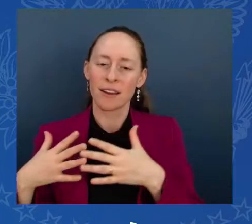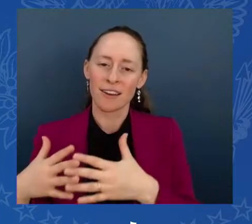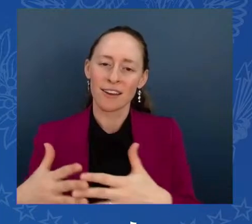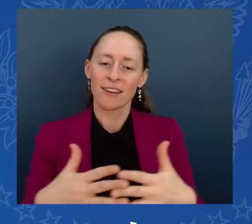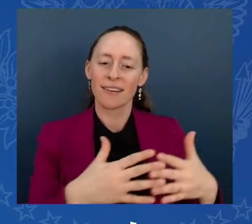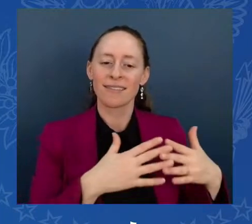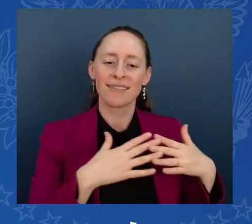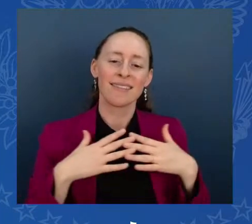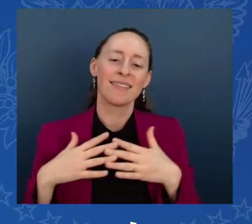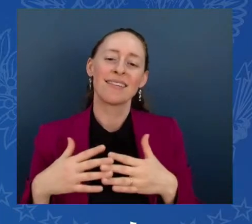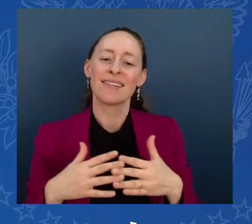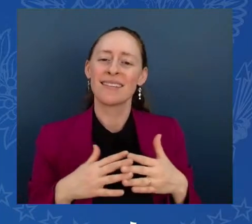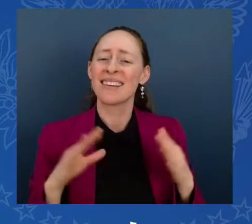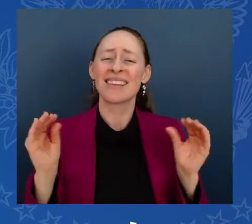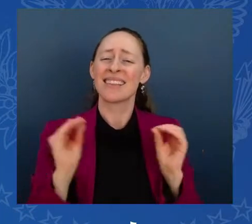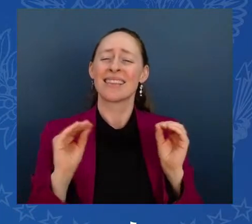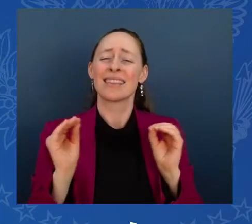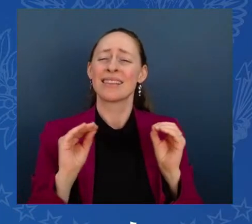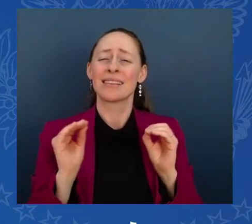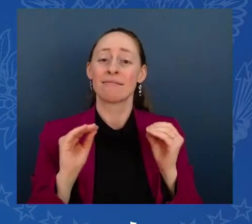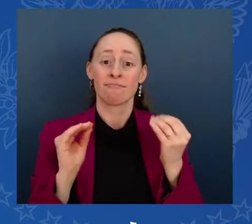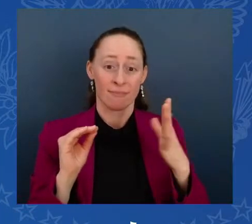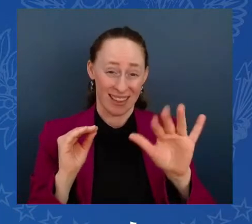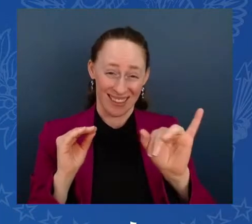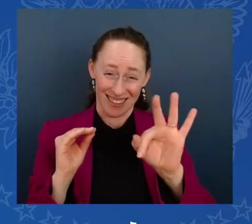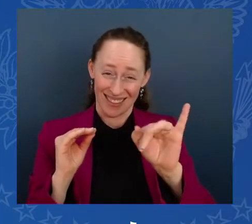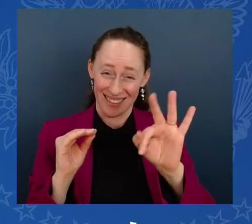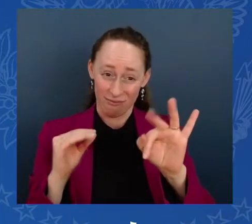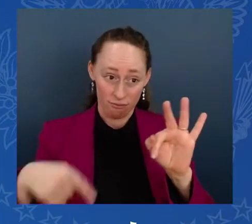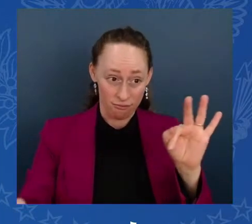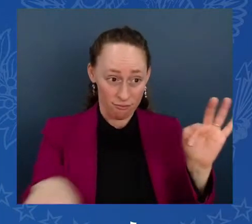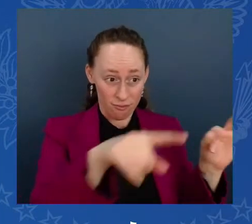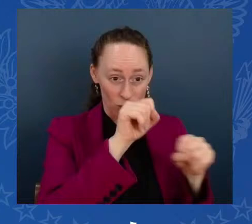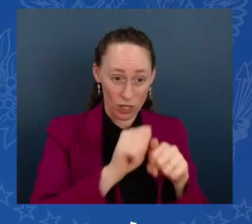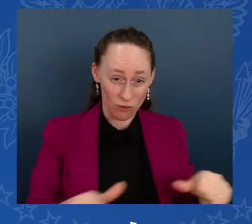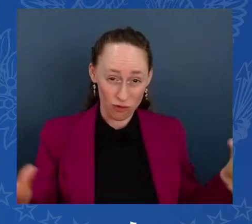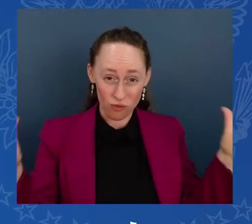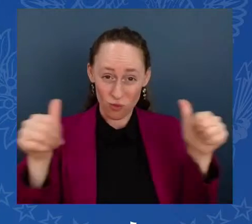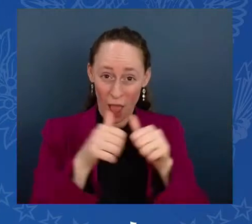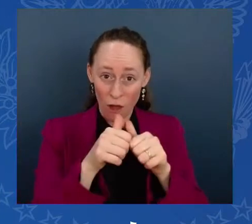nothing beyond our capacity in this country when we work together -- nothing, nothing, nothing.